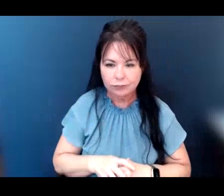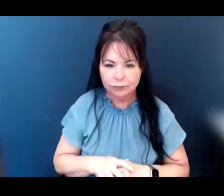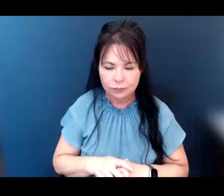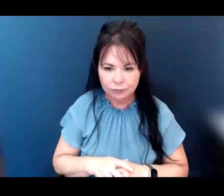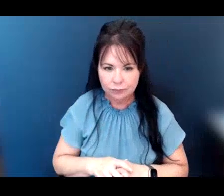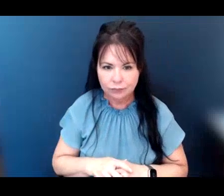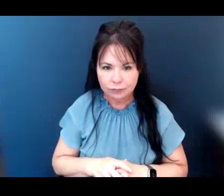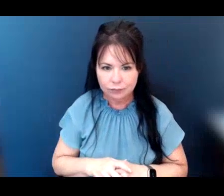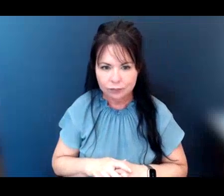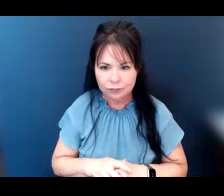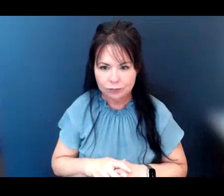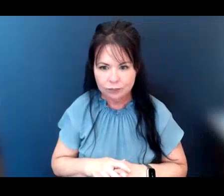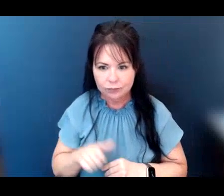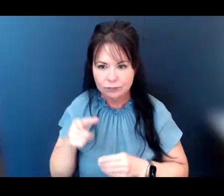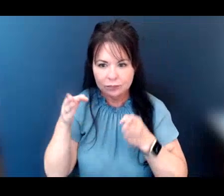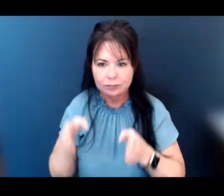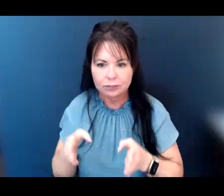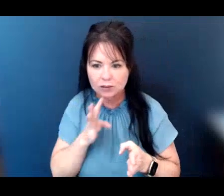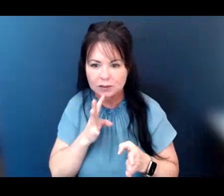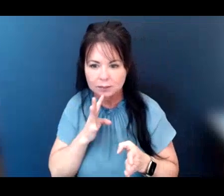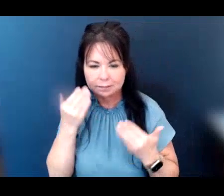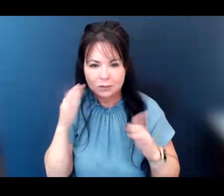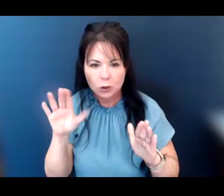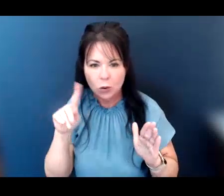Actually, Zafar asked a question quite a while ago.